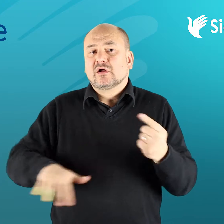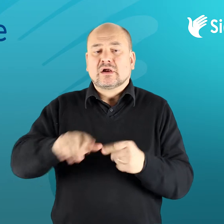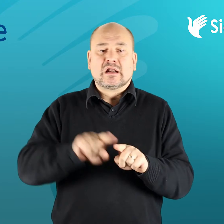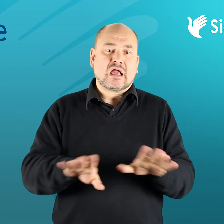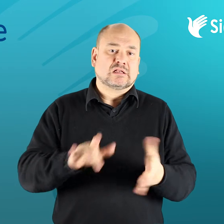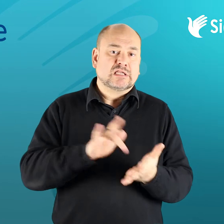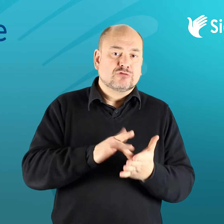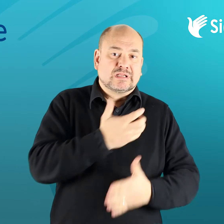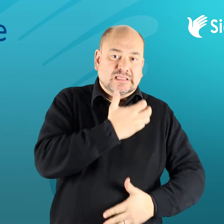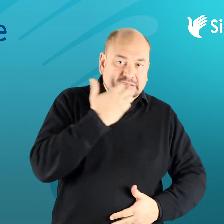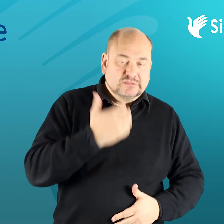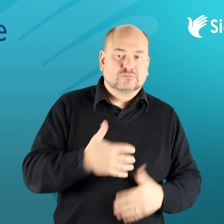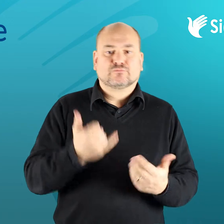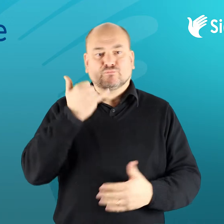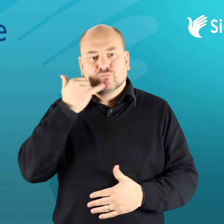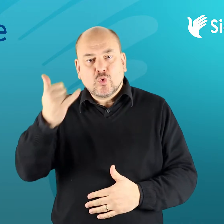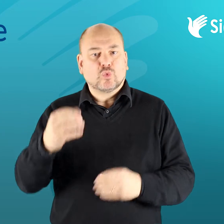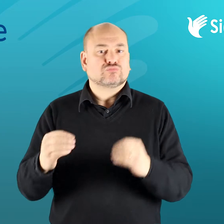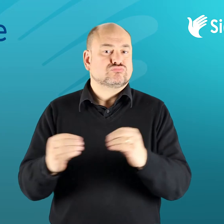like central heating cover and phone & broadband